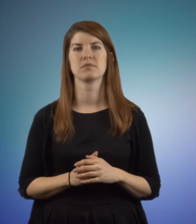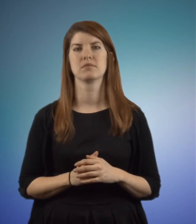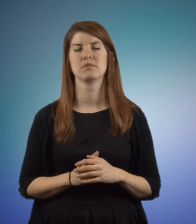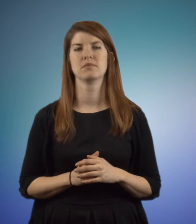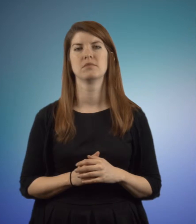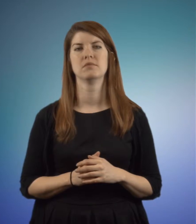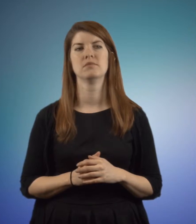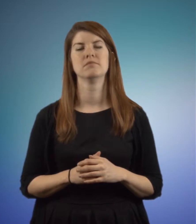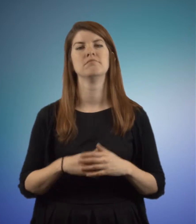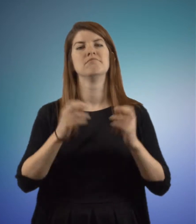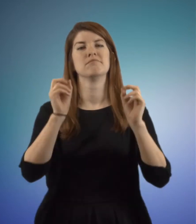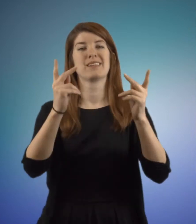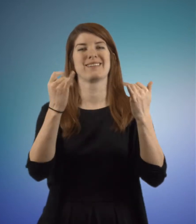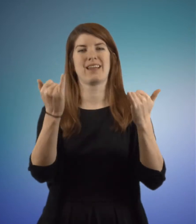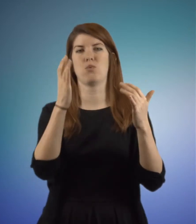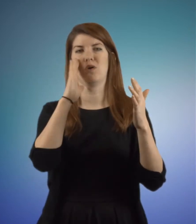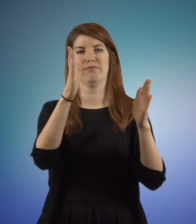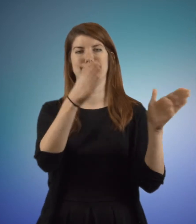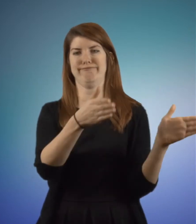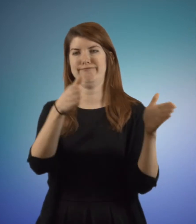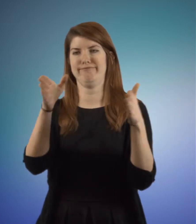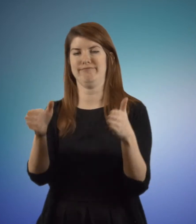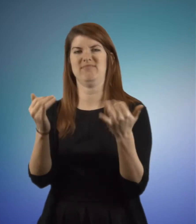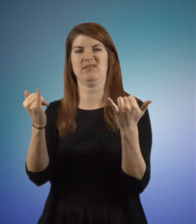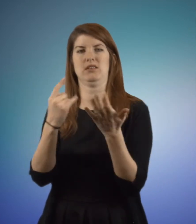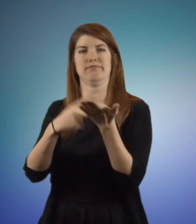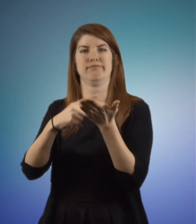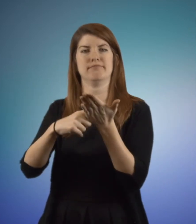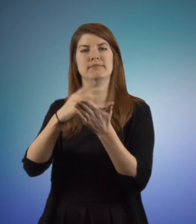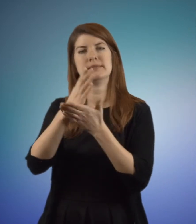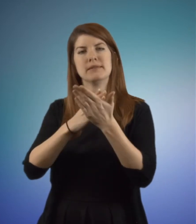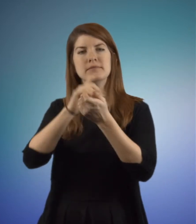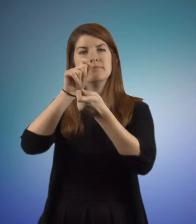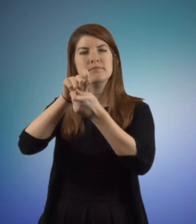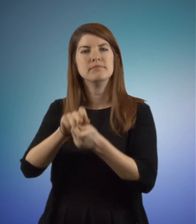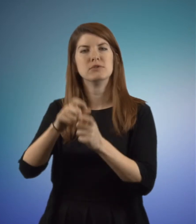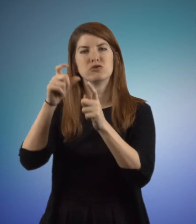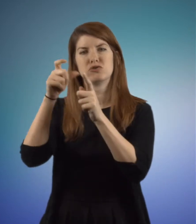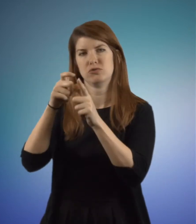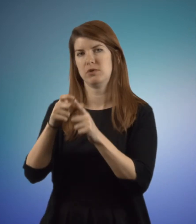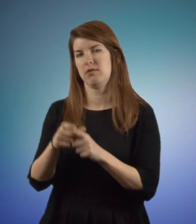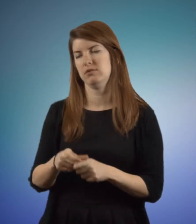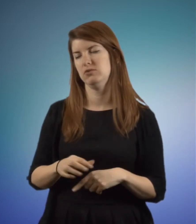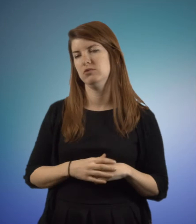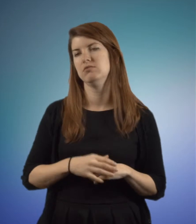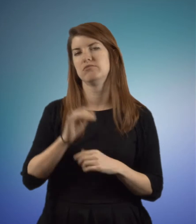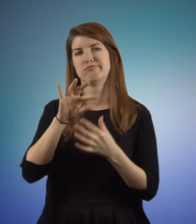Okay. We're going to switch gears now and talk about some specific terminology that relates to assessment.